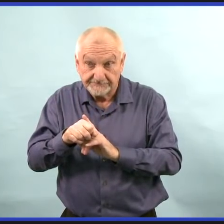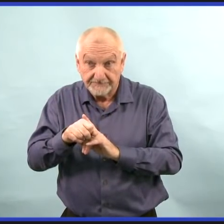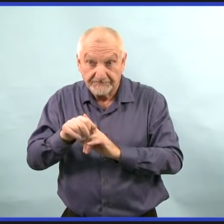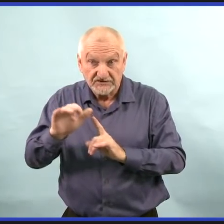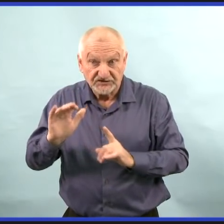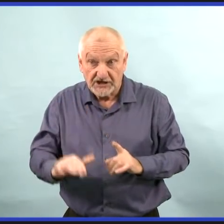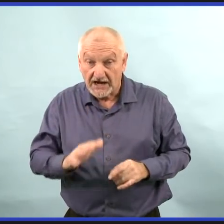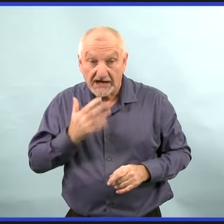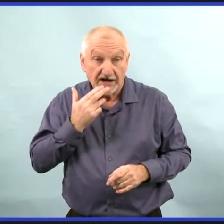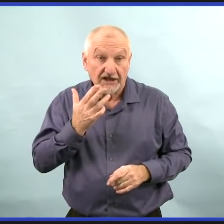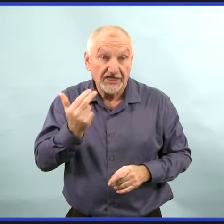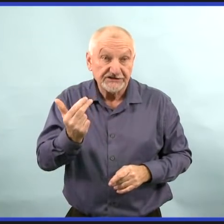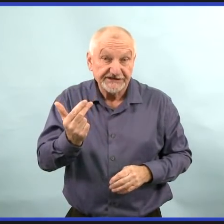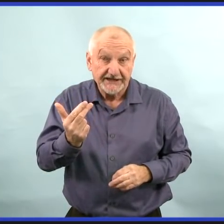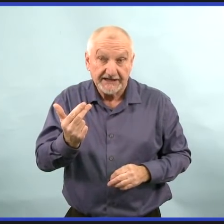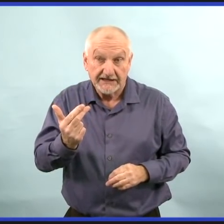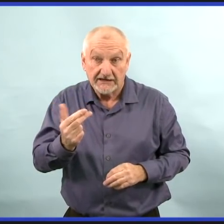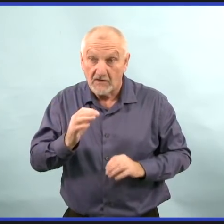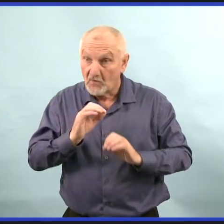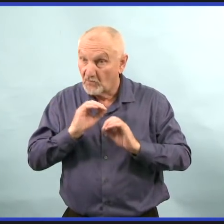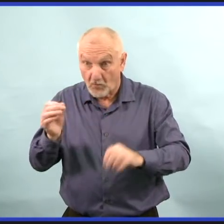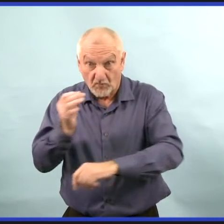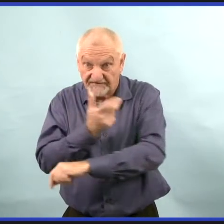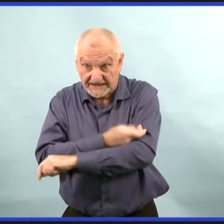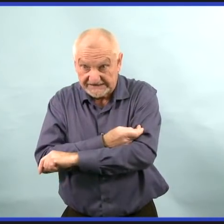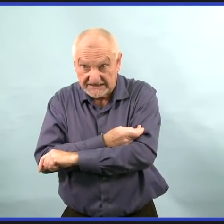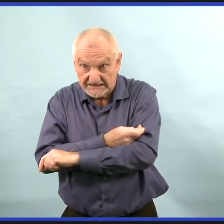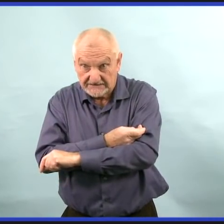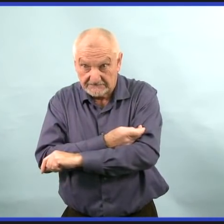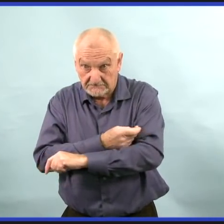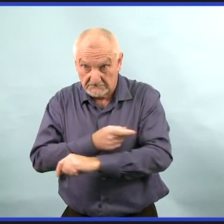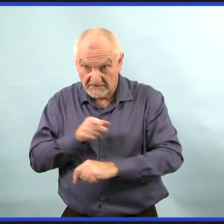there's indoor sports or a regular gym class going on they can't participate